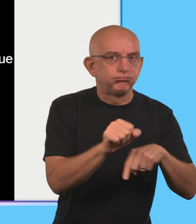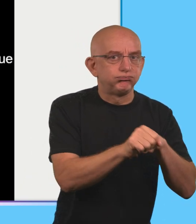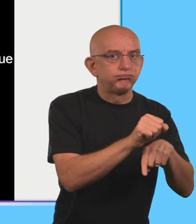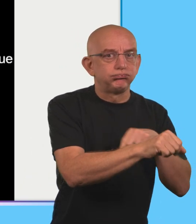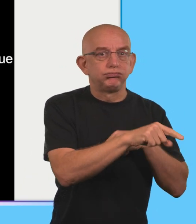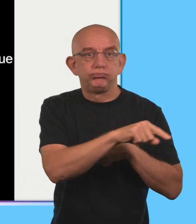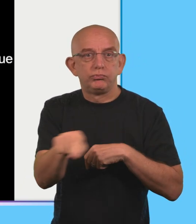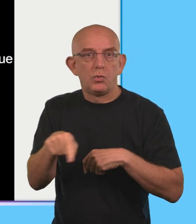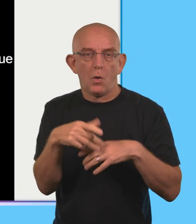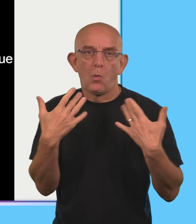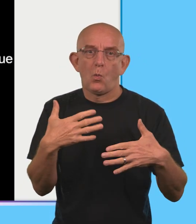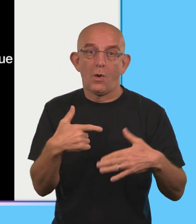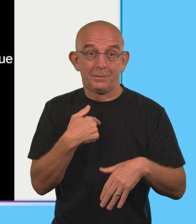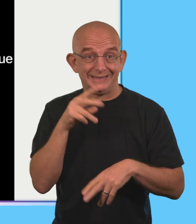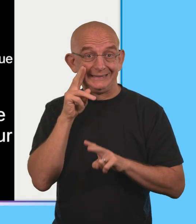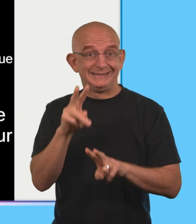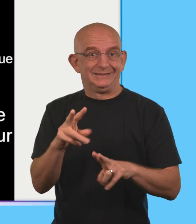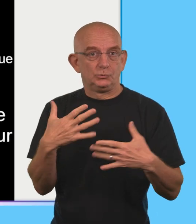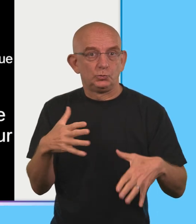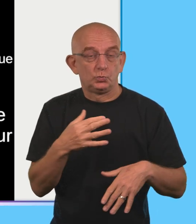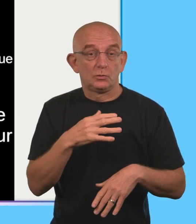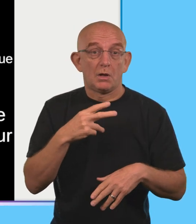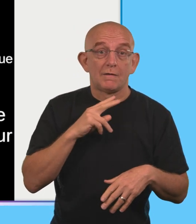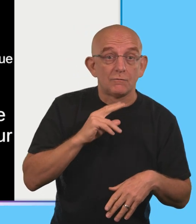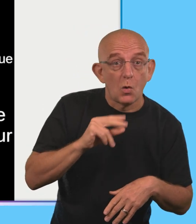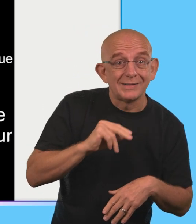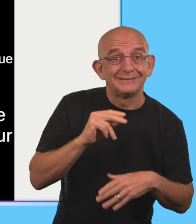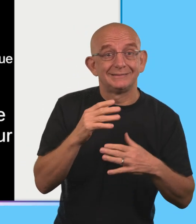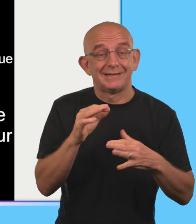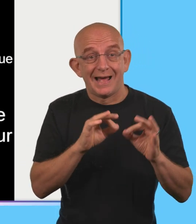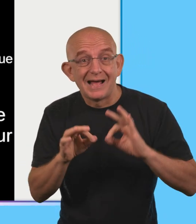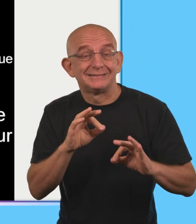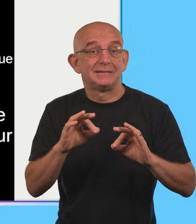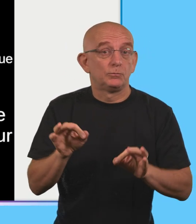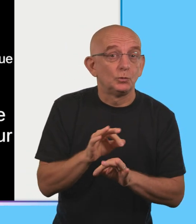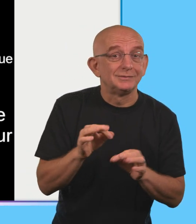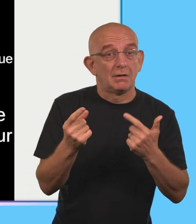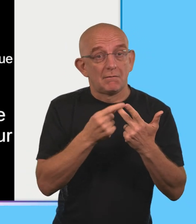And that game was amazing, both in terms of the voice acting, the music, the sound effects,